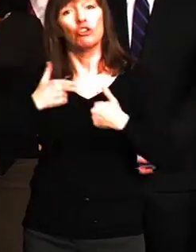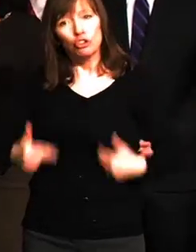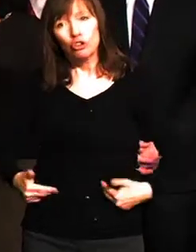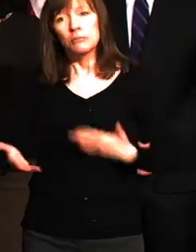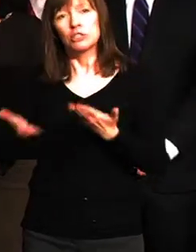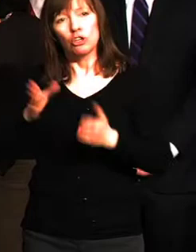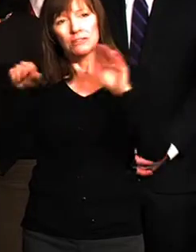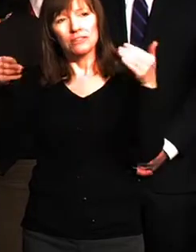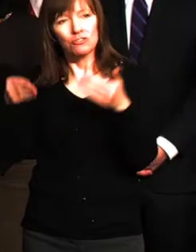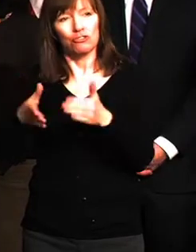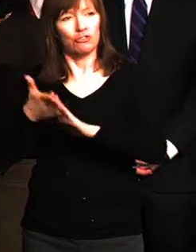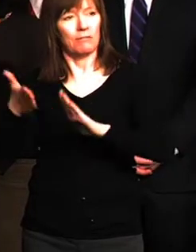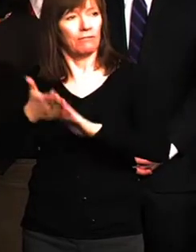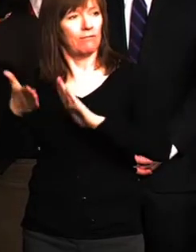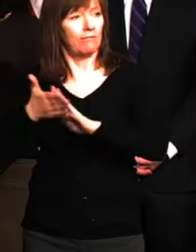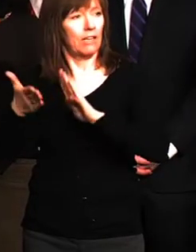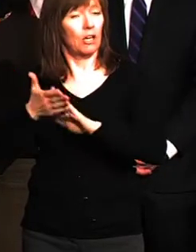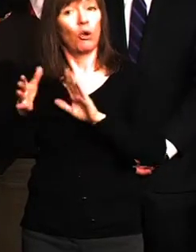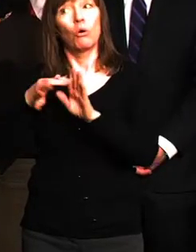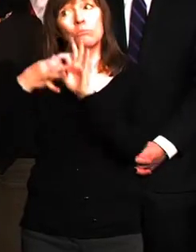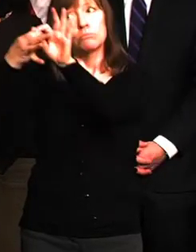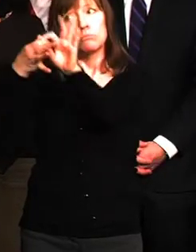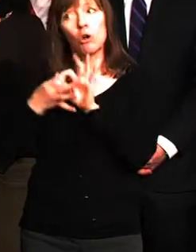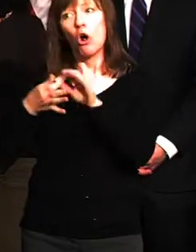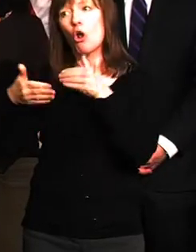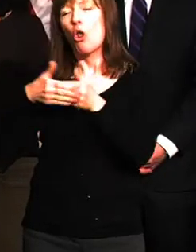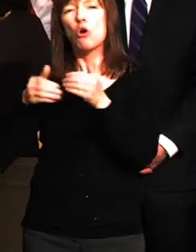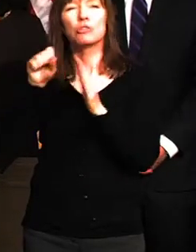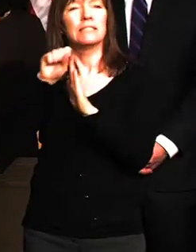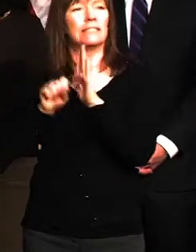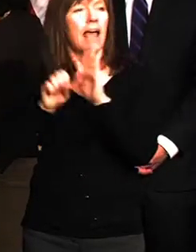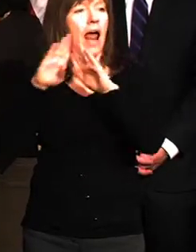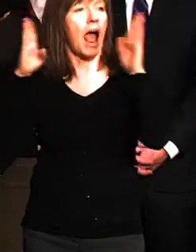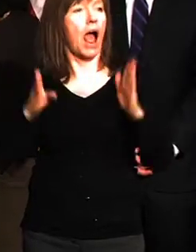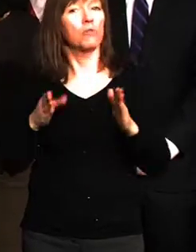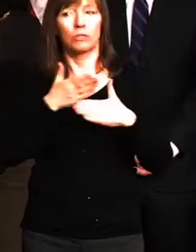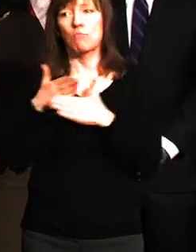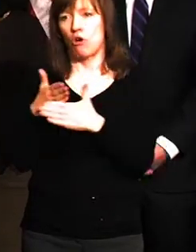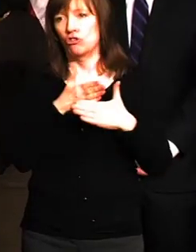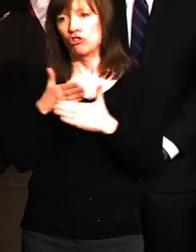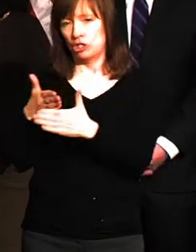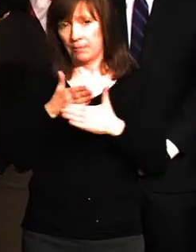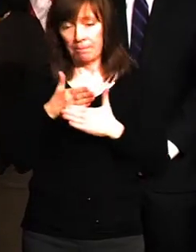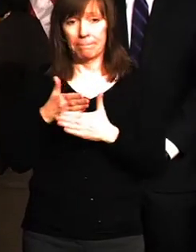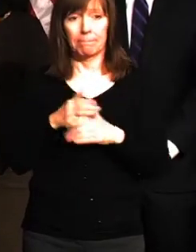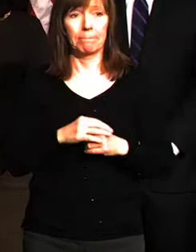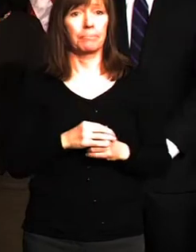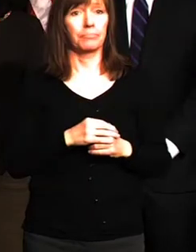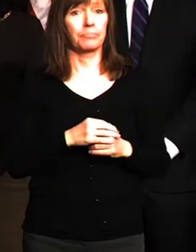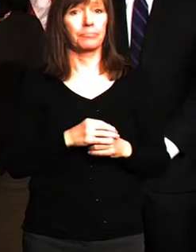working very closely with our state housing partner. The defacto goal has been emergency